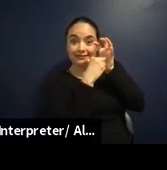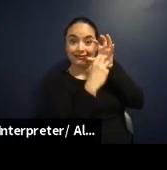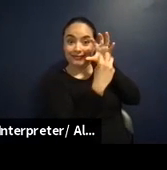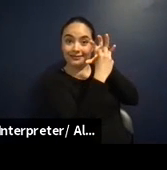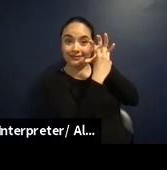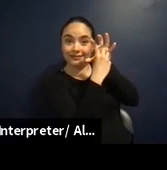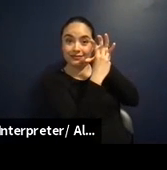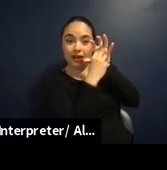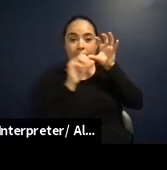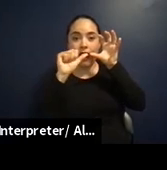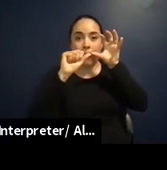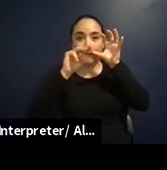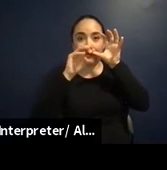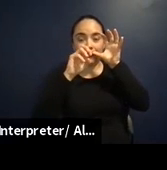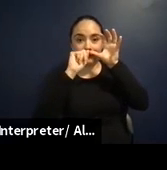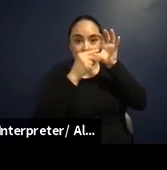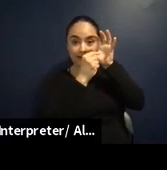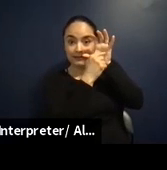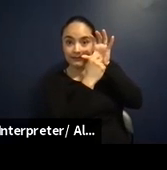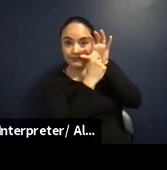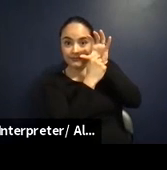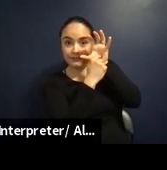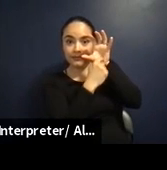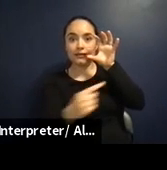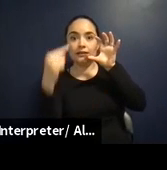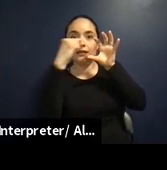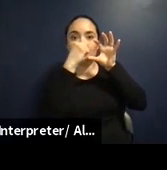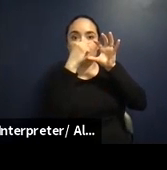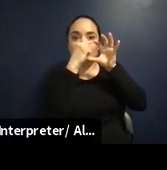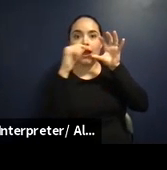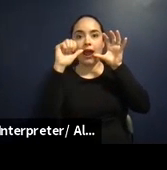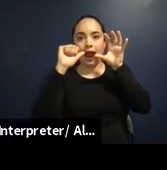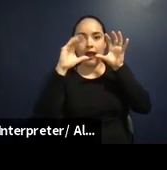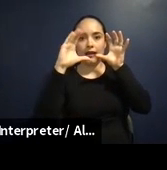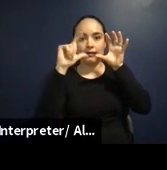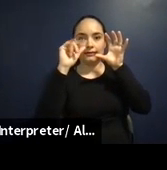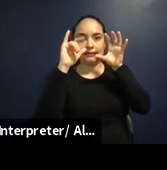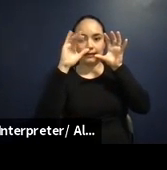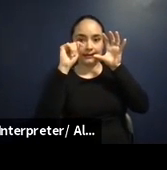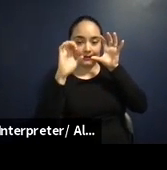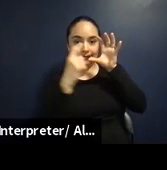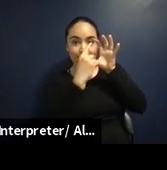basalt on the outside. [Kim]: Yep, that's very accurate to how geodes are forming. Remember what I talked